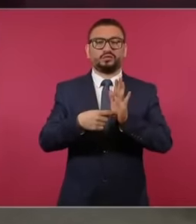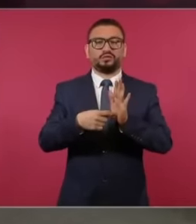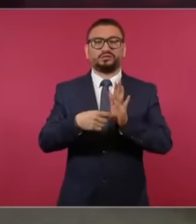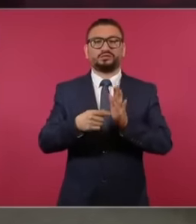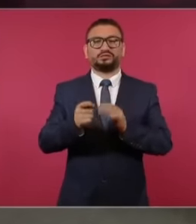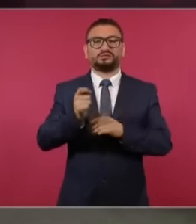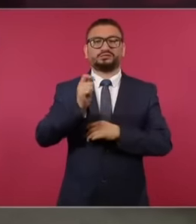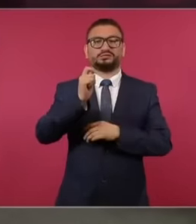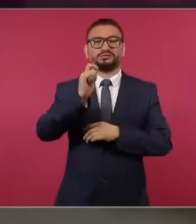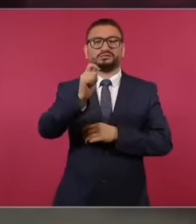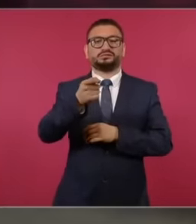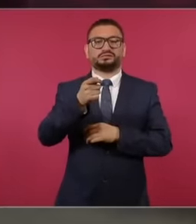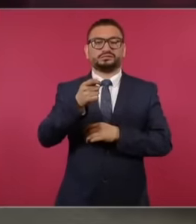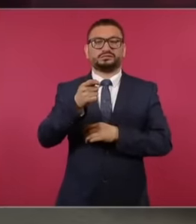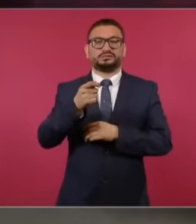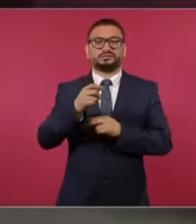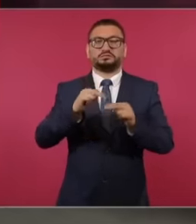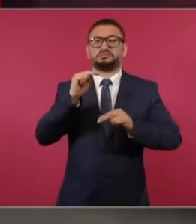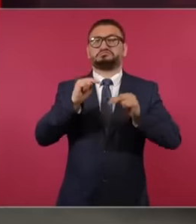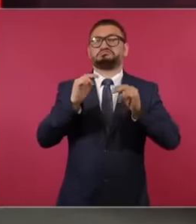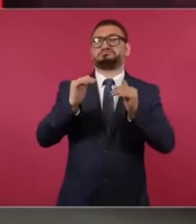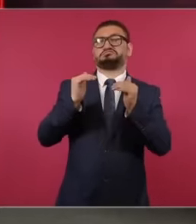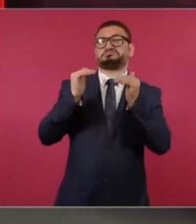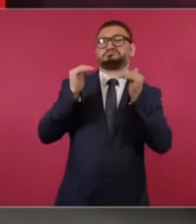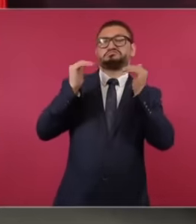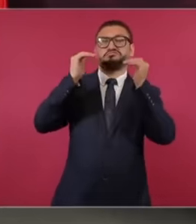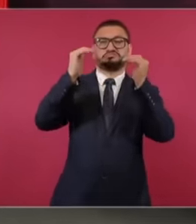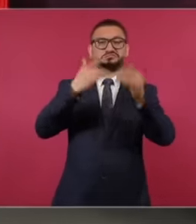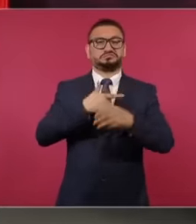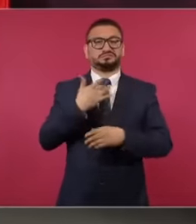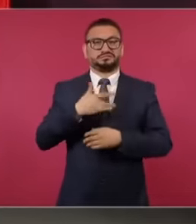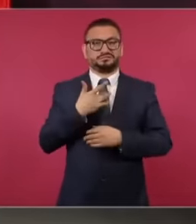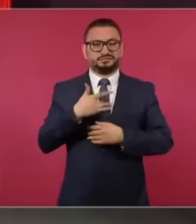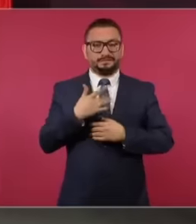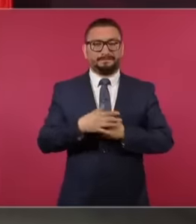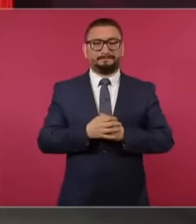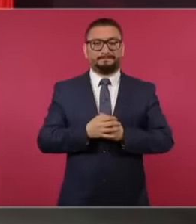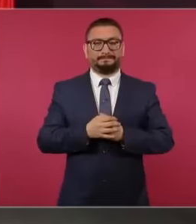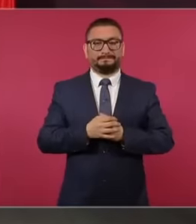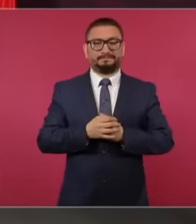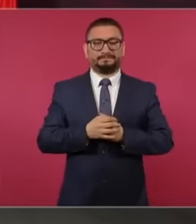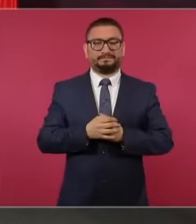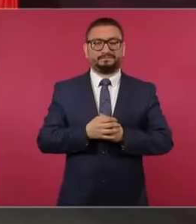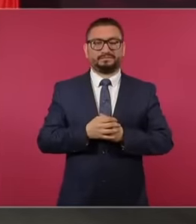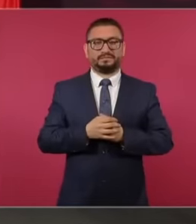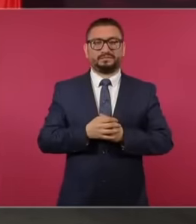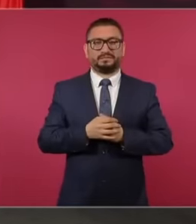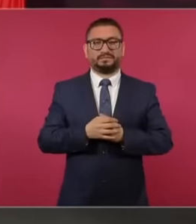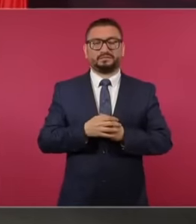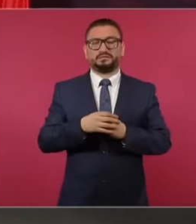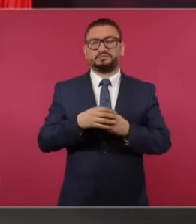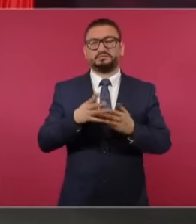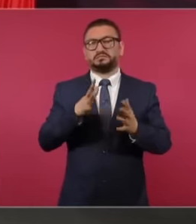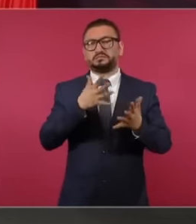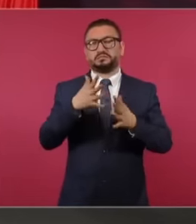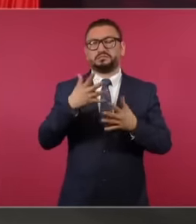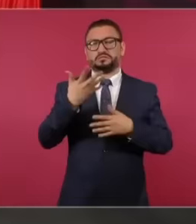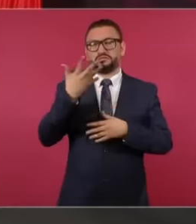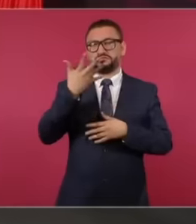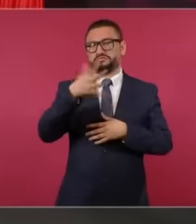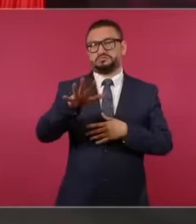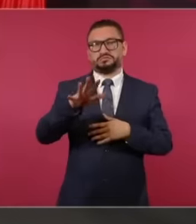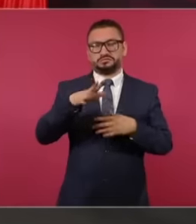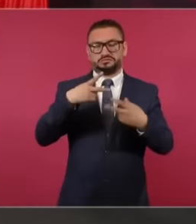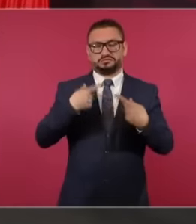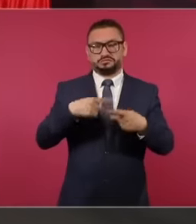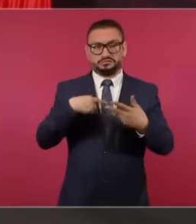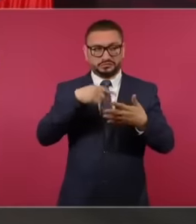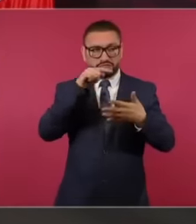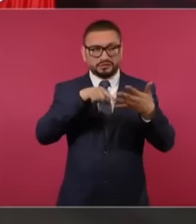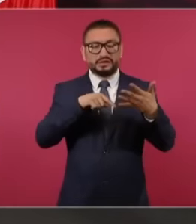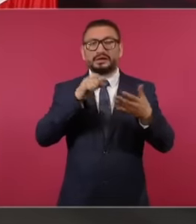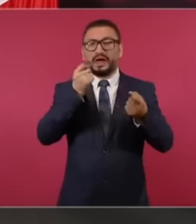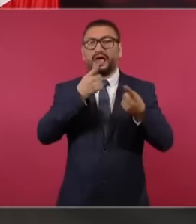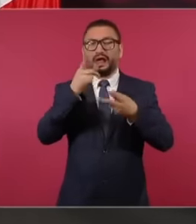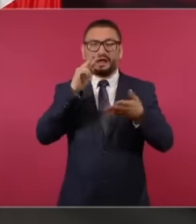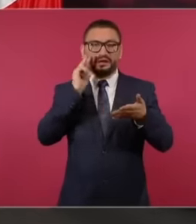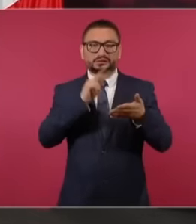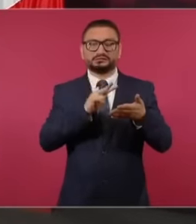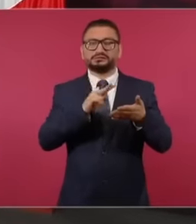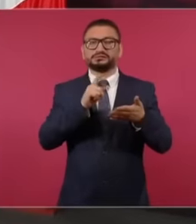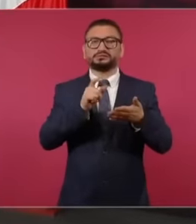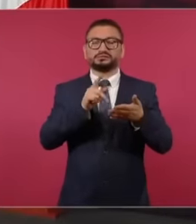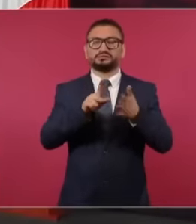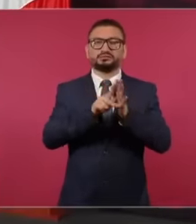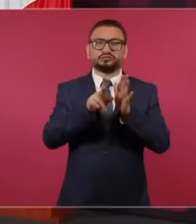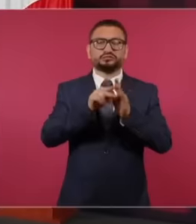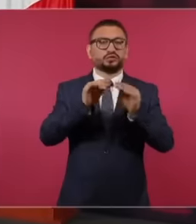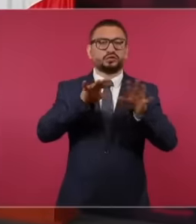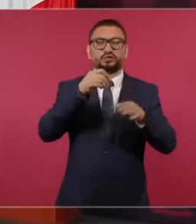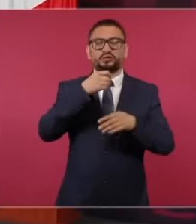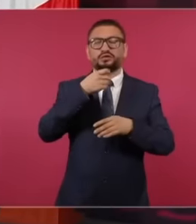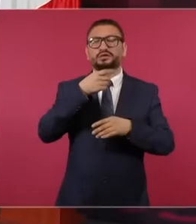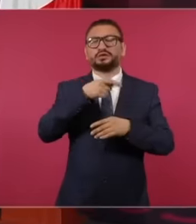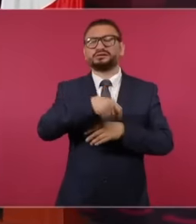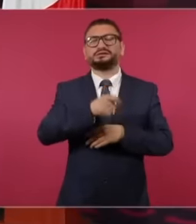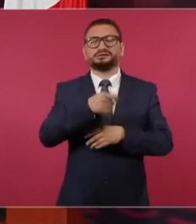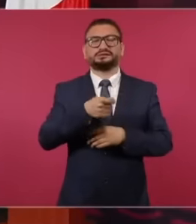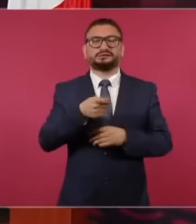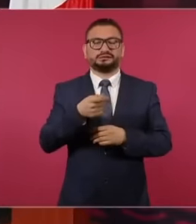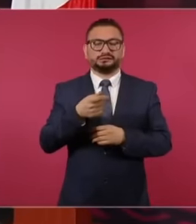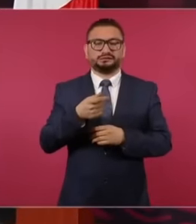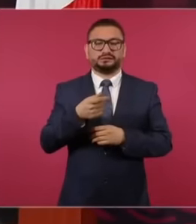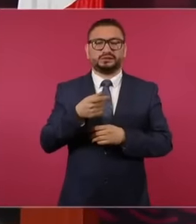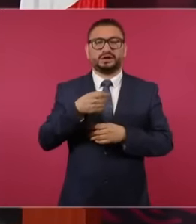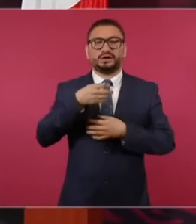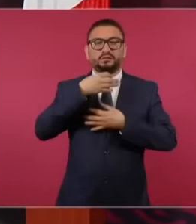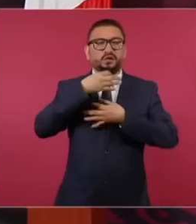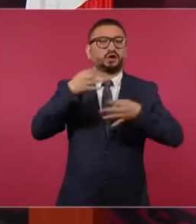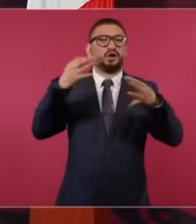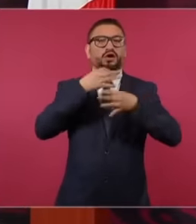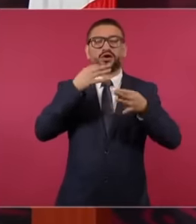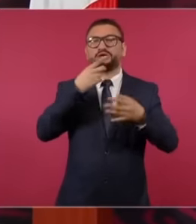jetsets, like 10 like that, and there were some who even advertised themselves saying, "I don't